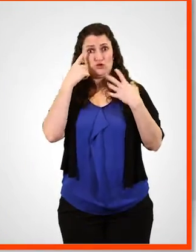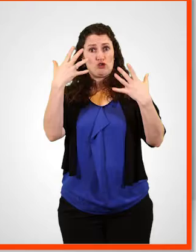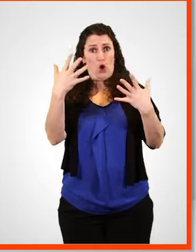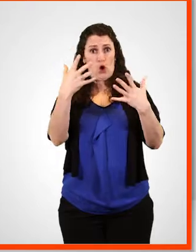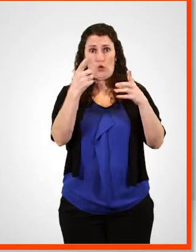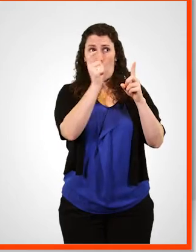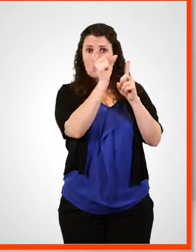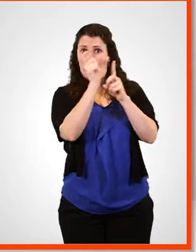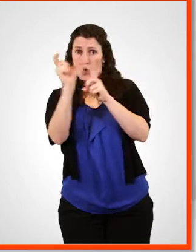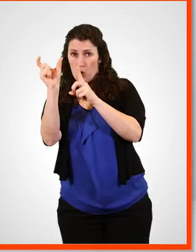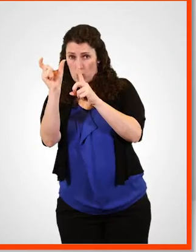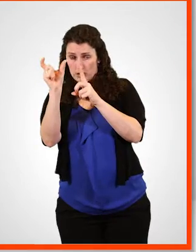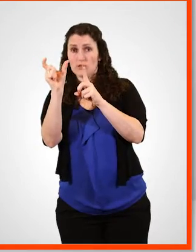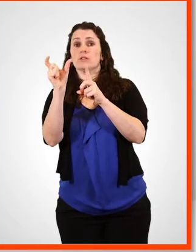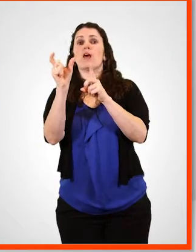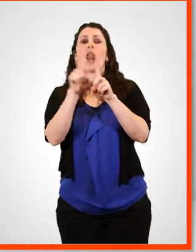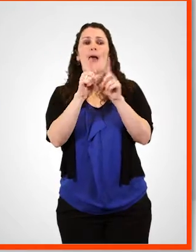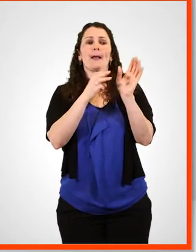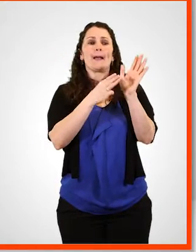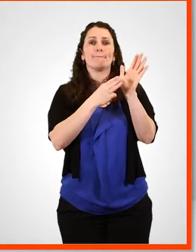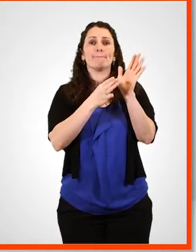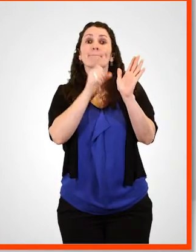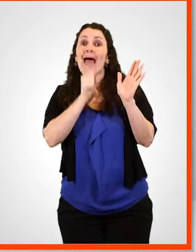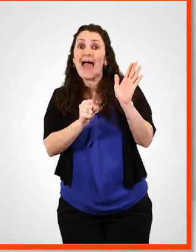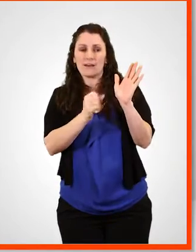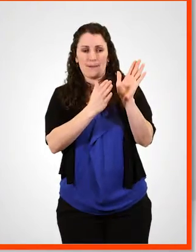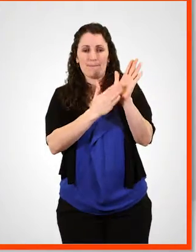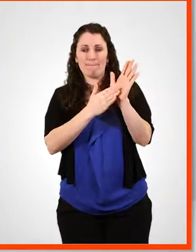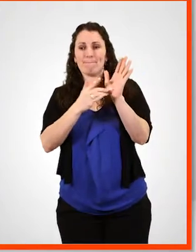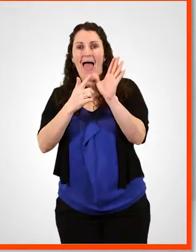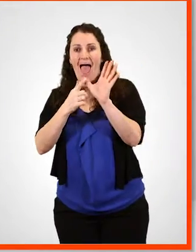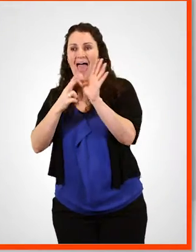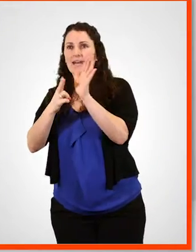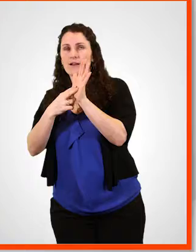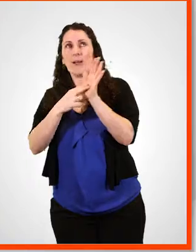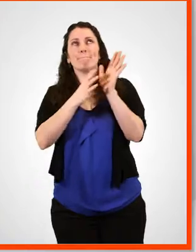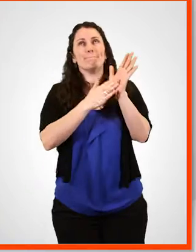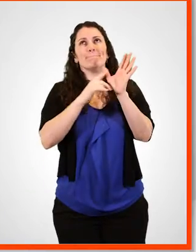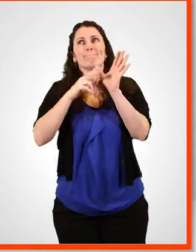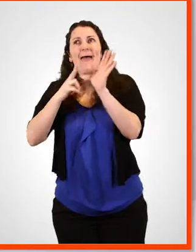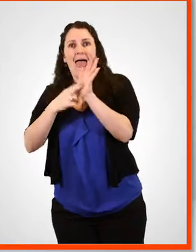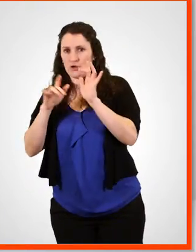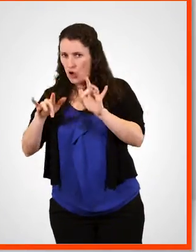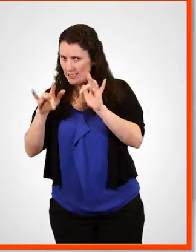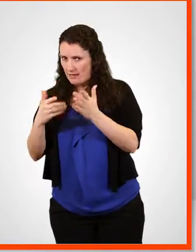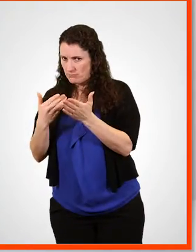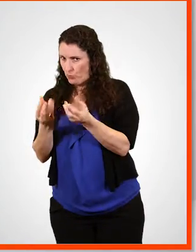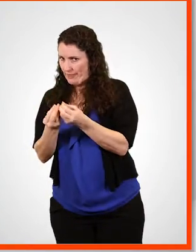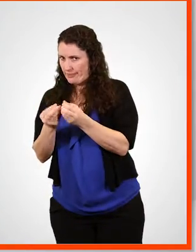if you can blend the sounds to form the word "man" or take the word "man" and break it into its parts, if you can do that through the air without print,